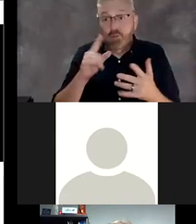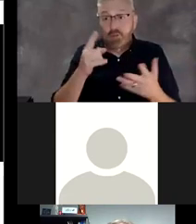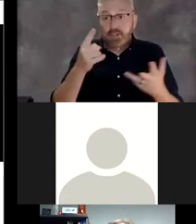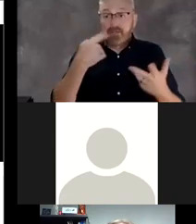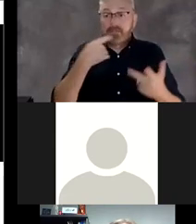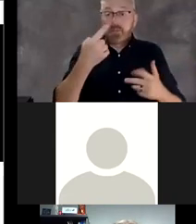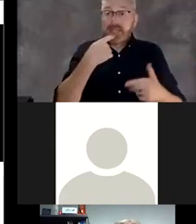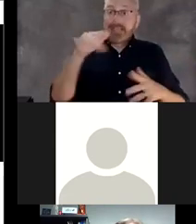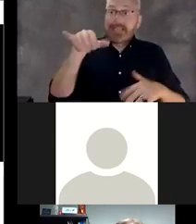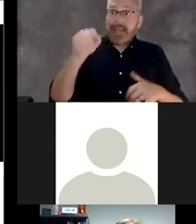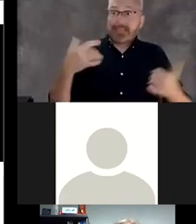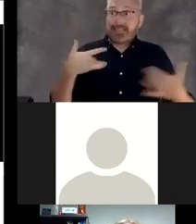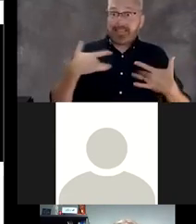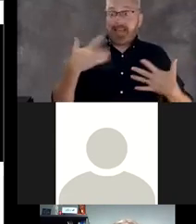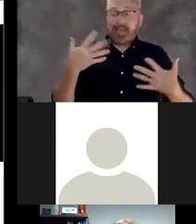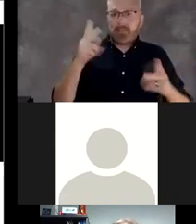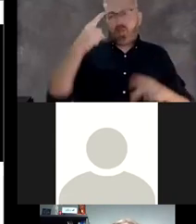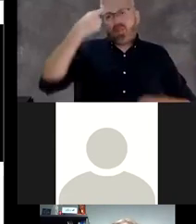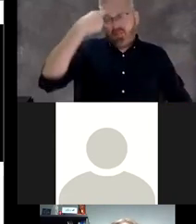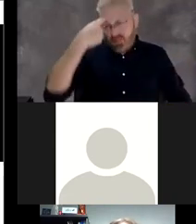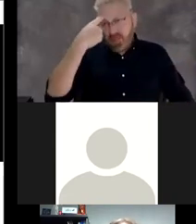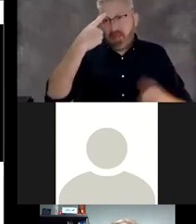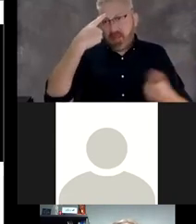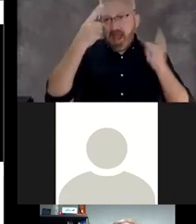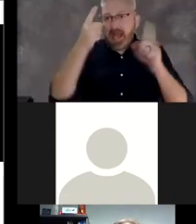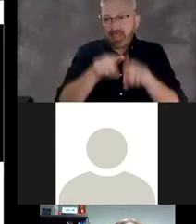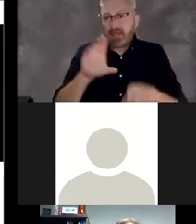IT, THAT'S CONSENT. THAT EQUALS CONSENT.